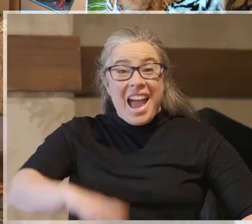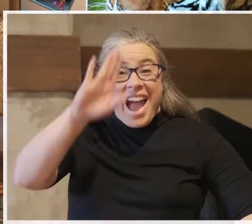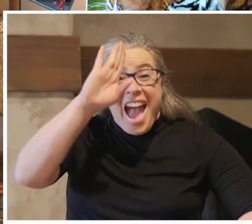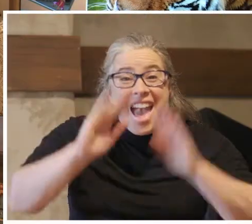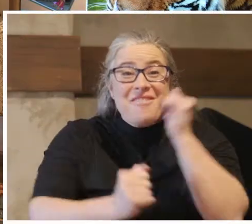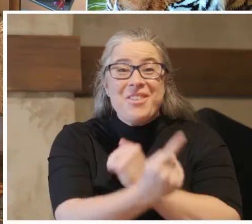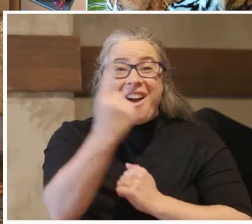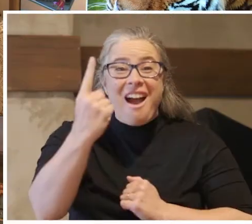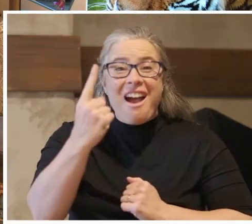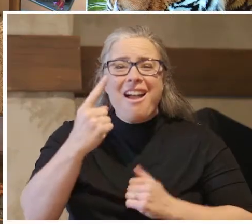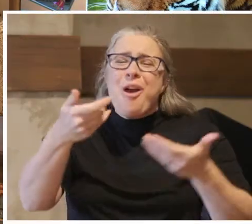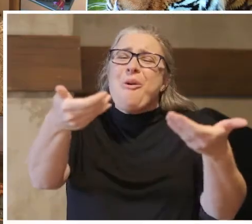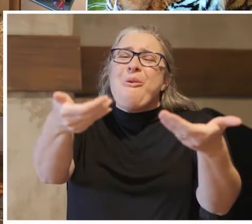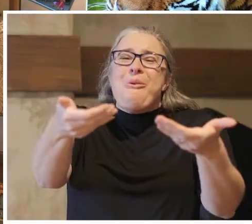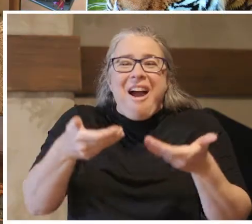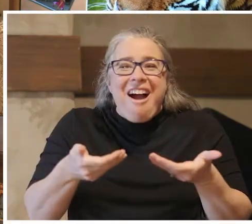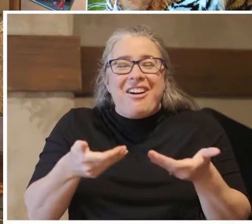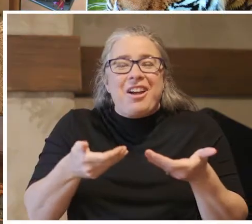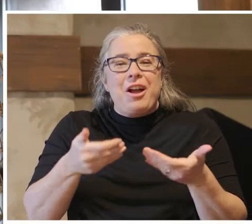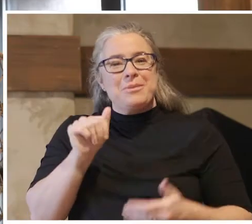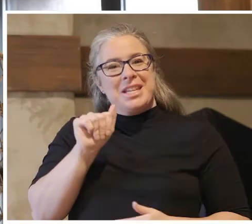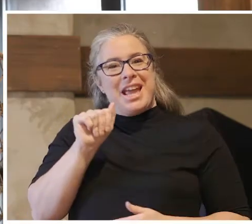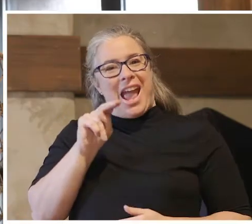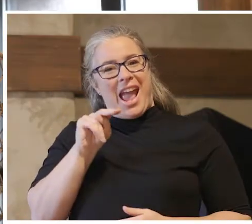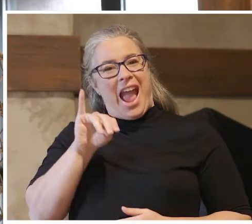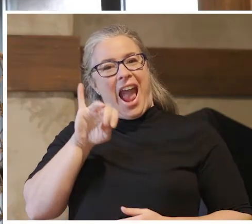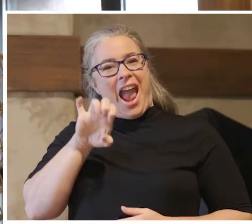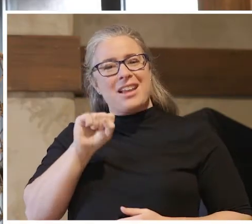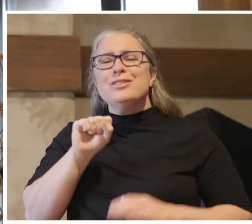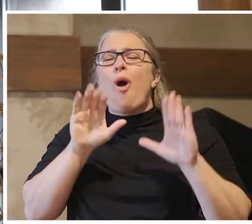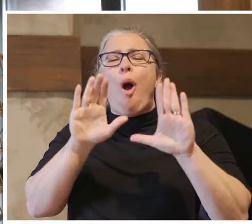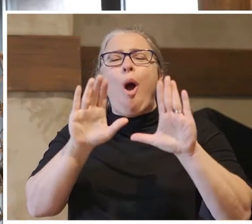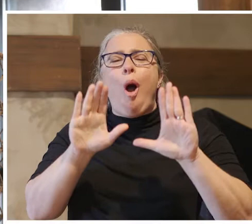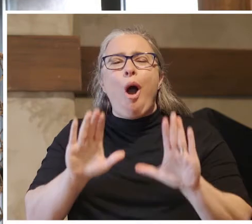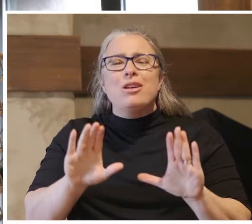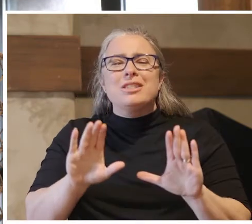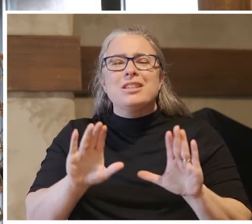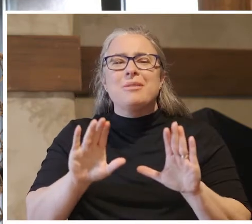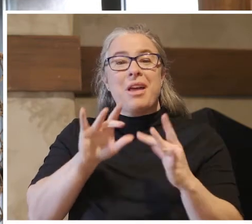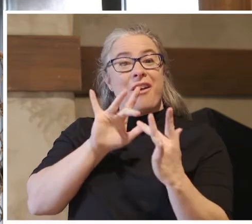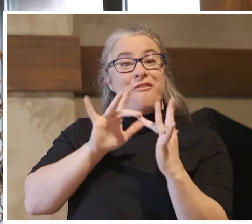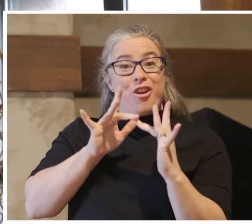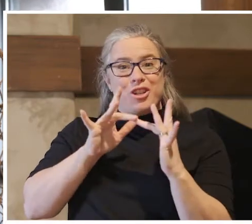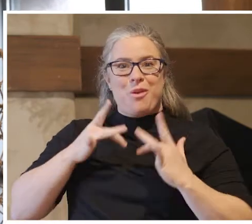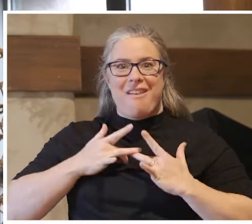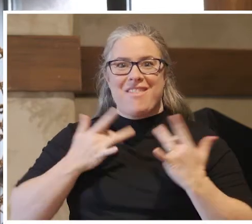Hi everyone, and welcome to Annie's Awesome Virtual Adventure!